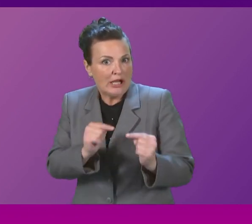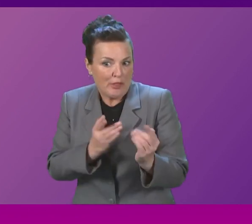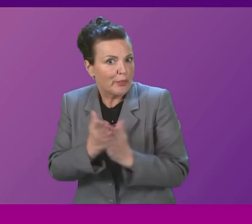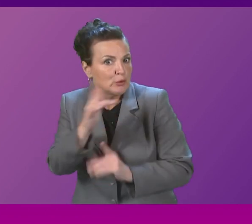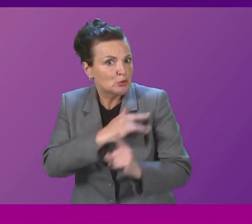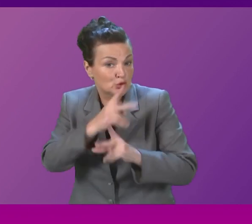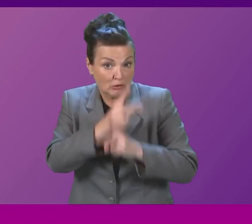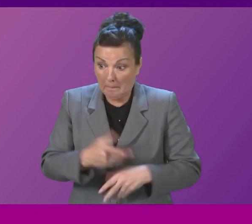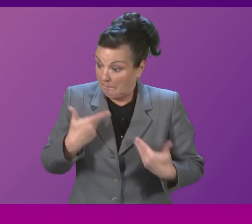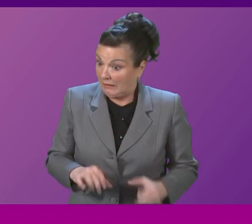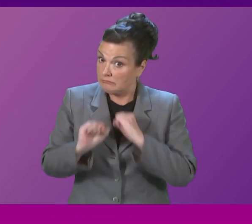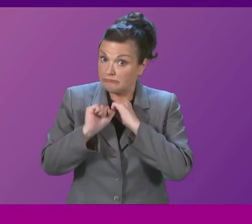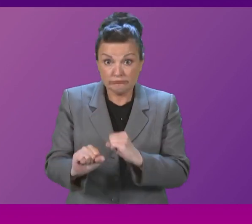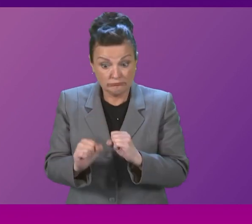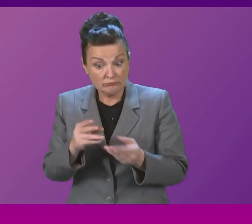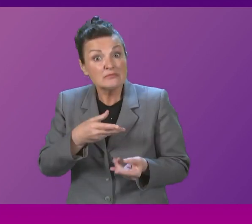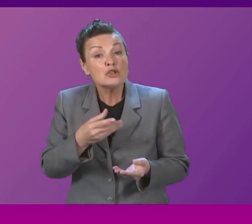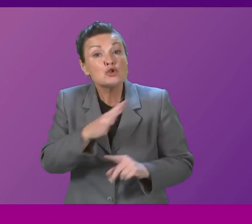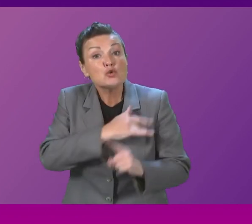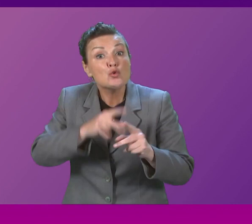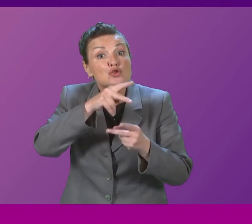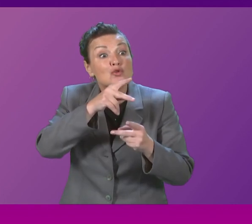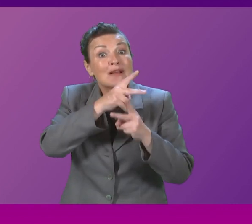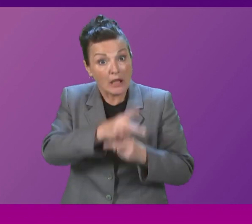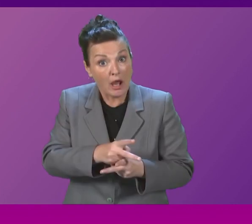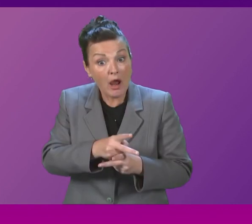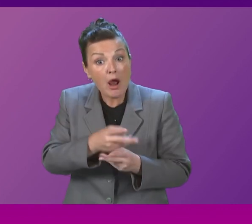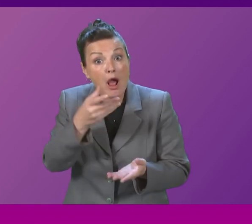We have committed to increasing the spend on social care by 25 per cent by the end of